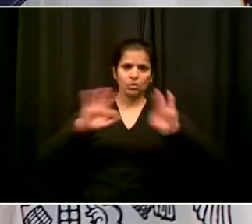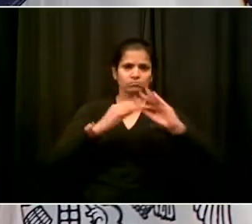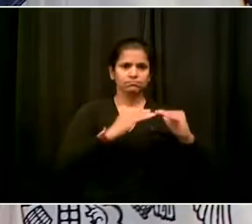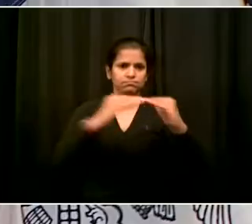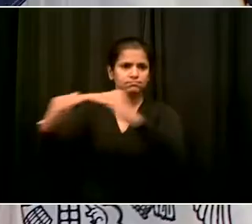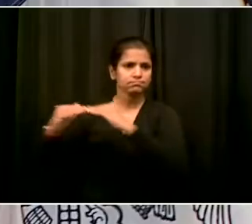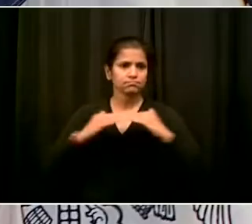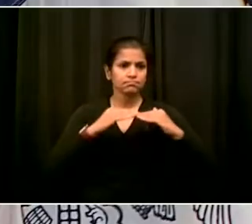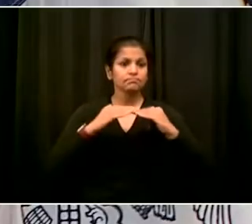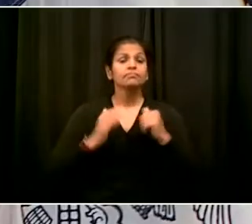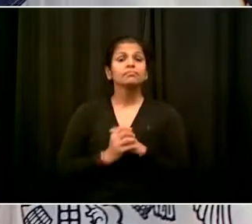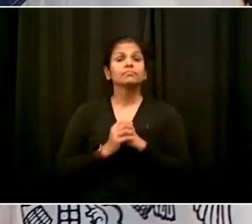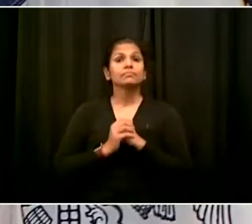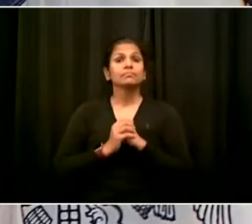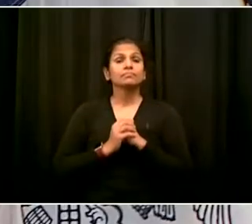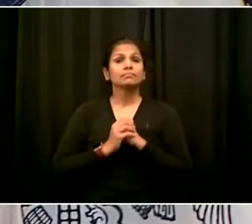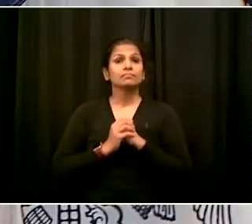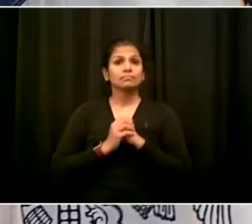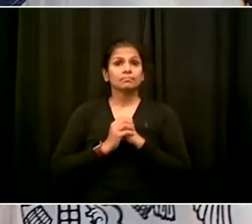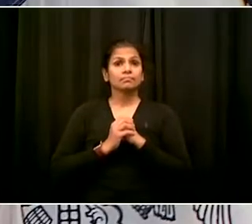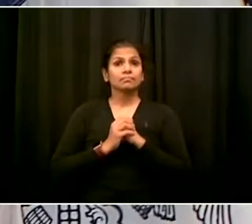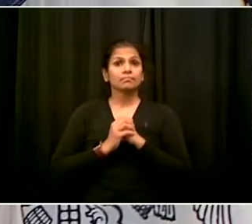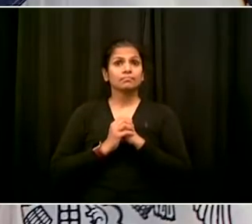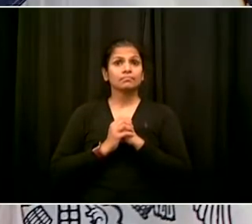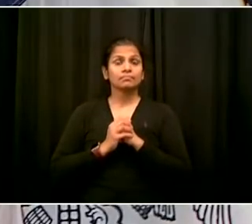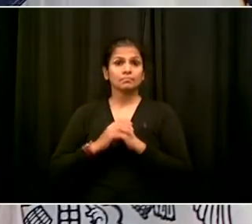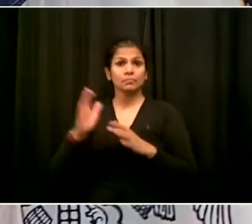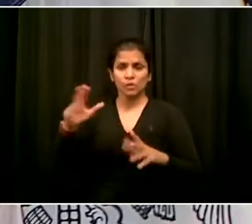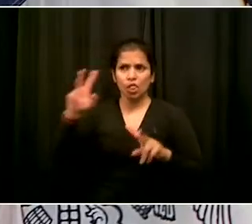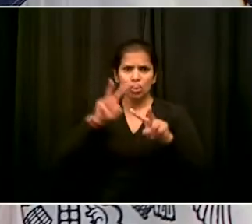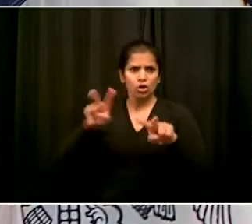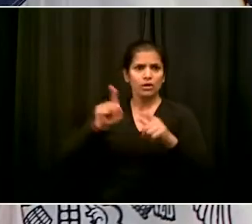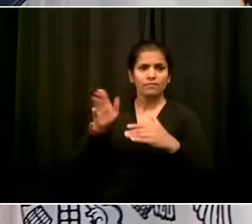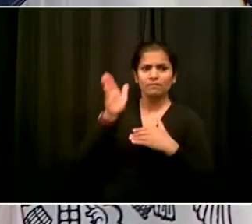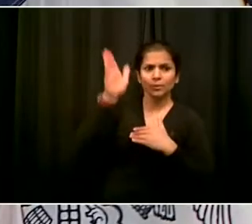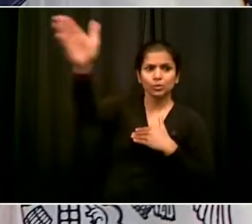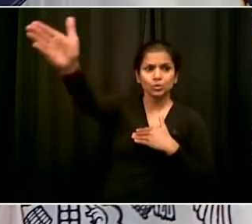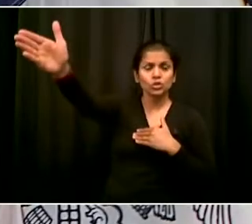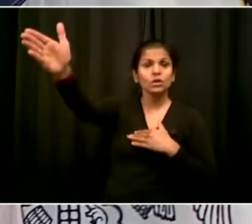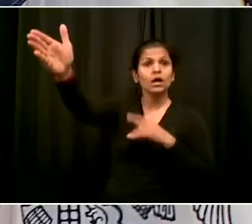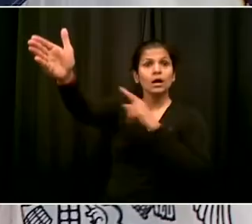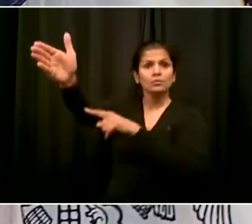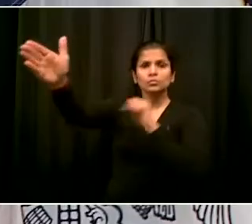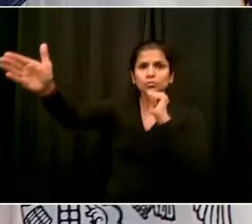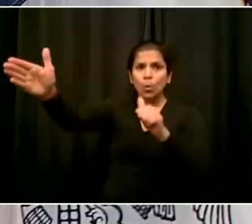PLANS FOR THATTU FTURE AND WE'RE GOING TO FRAME IT, OF COURSE, WITH THE REALITY THAT WE'RE